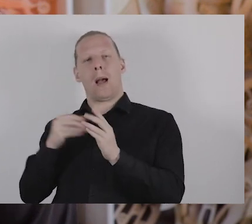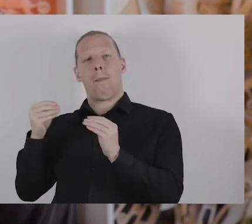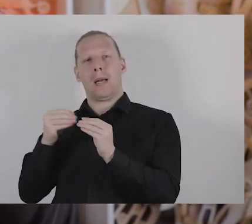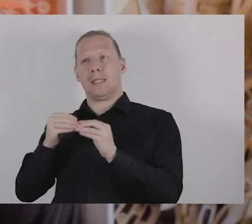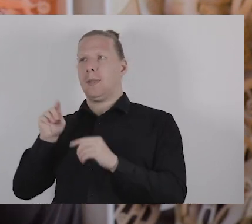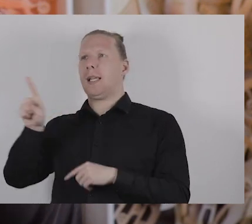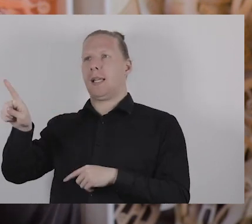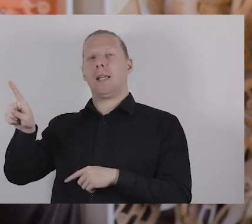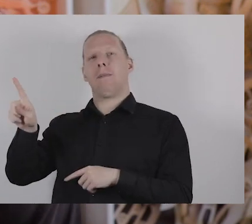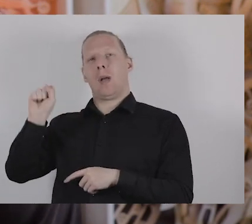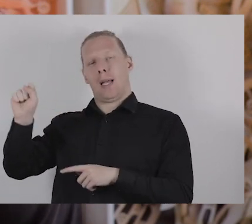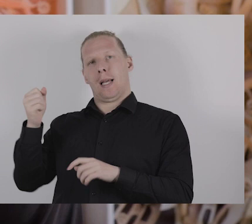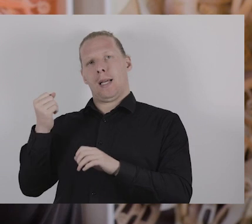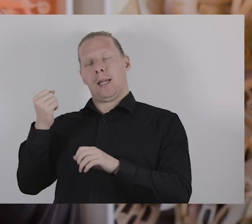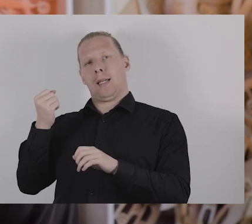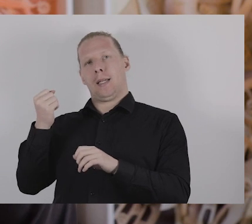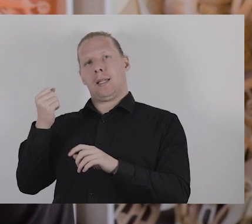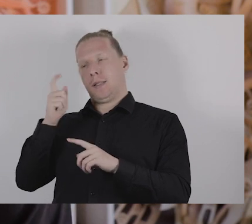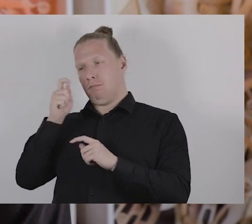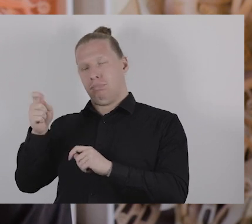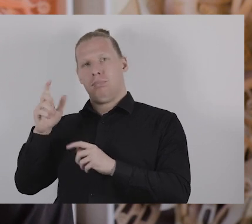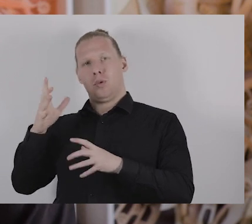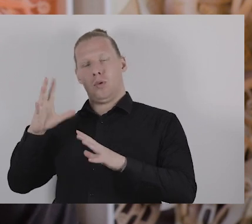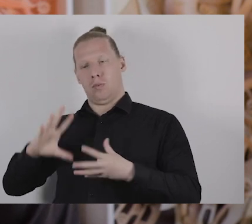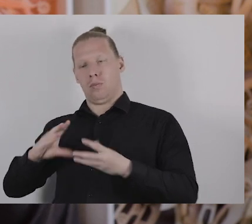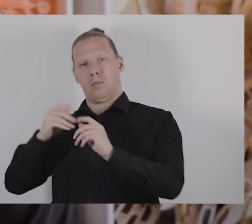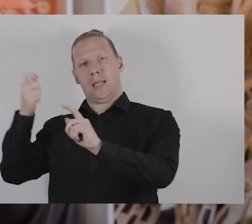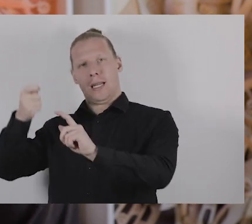and the treasure that he left behind with regard to waka-building.